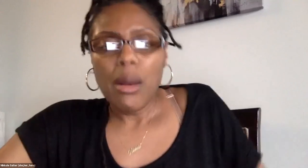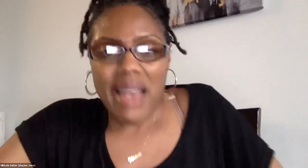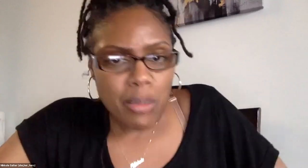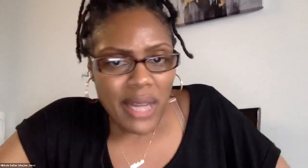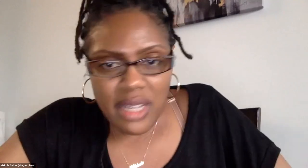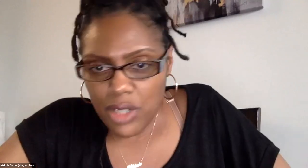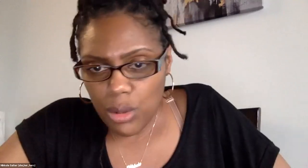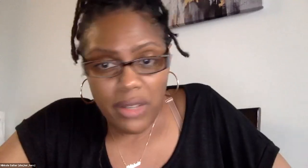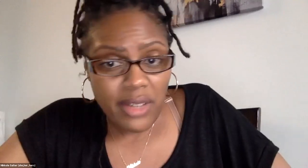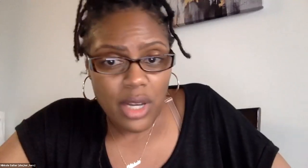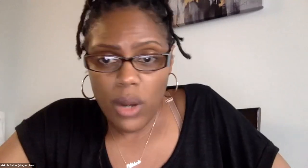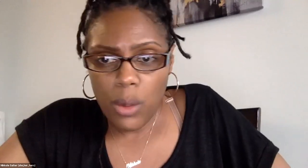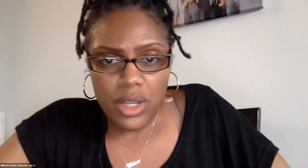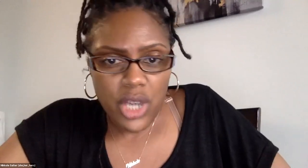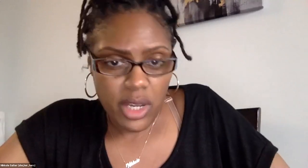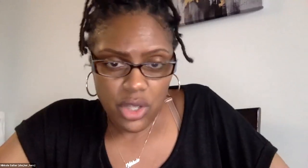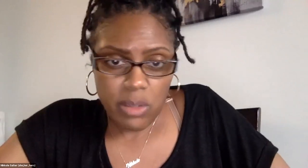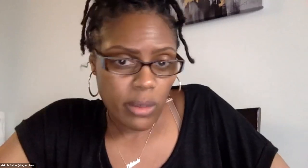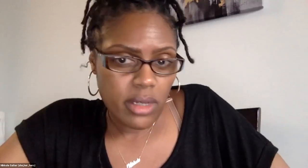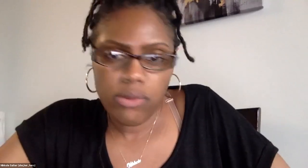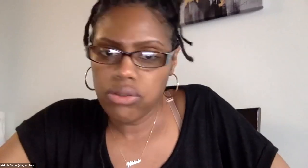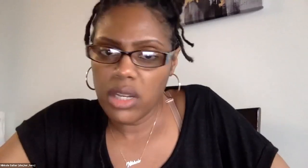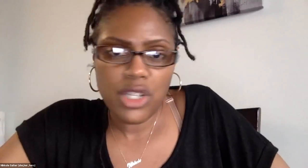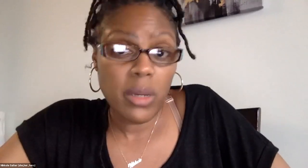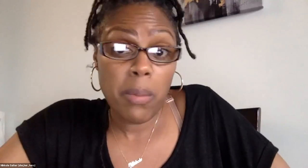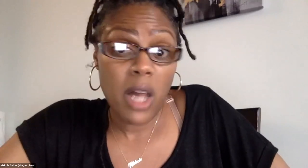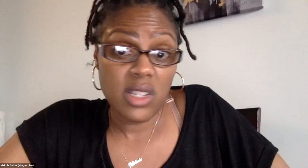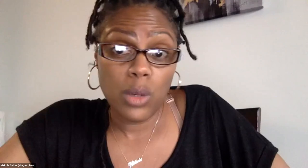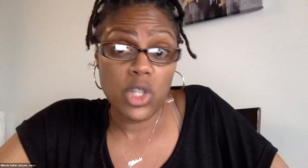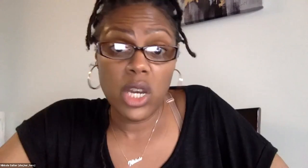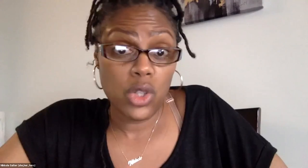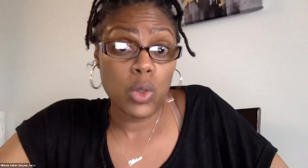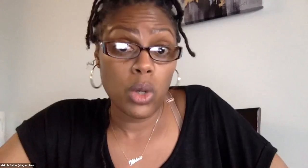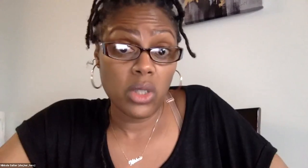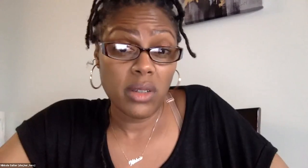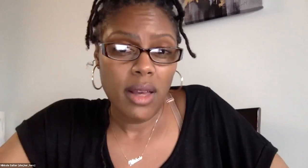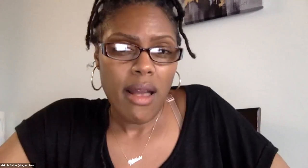I was asked by Devon to reflect on what I wanna change in this moment. Whew, there are many policies I wanna change in this world.